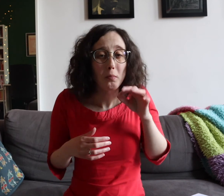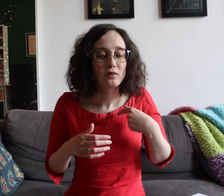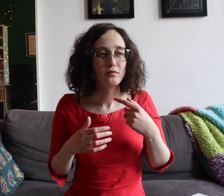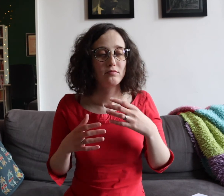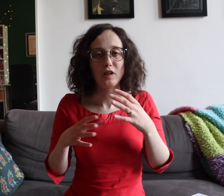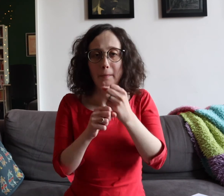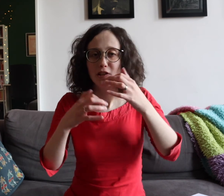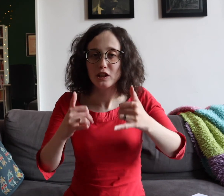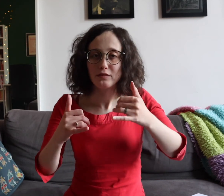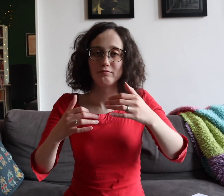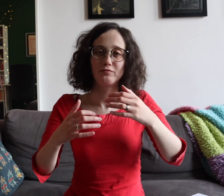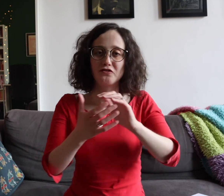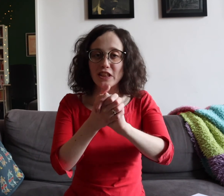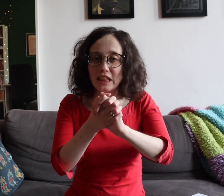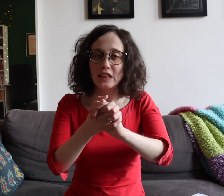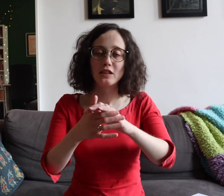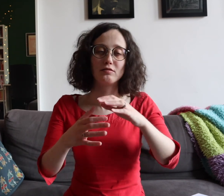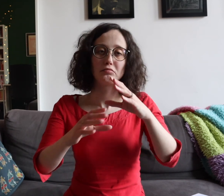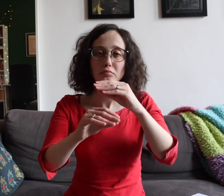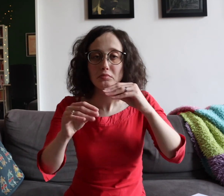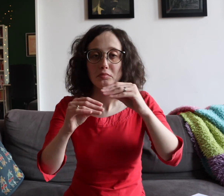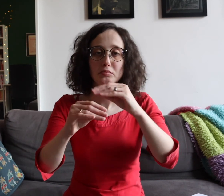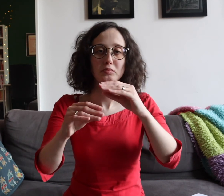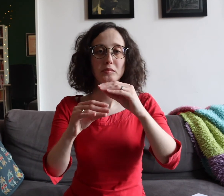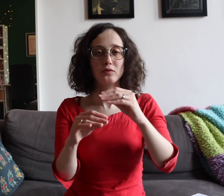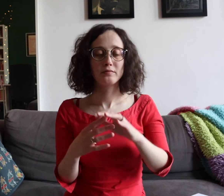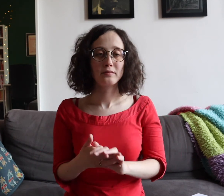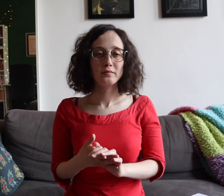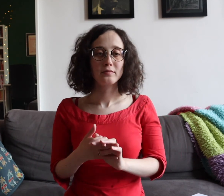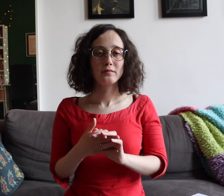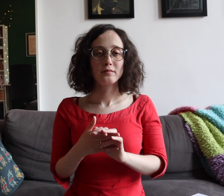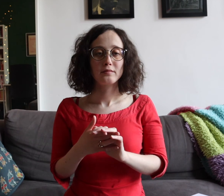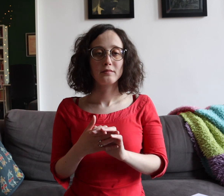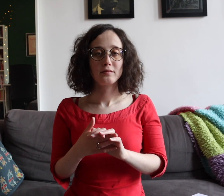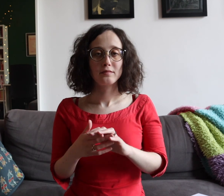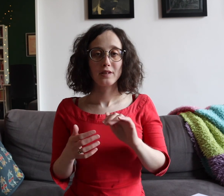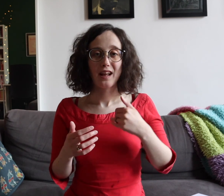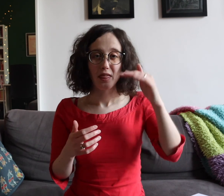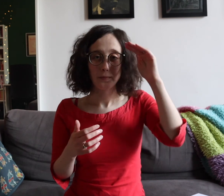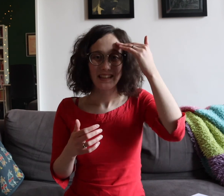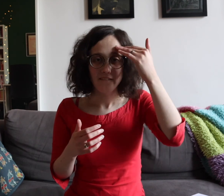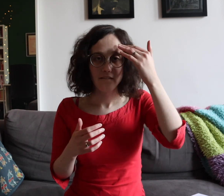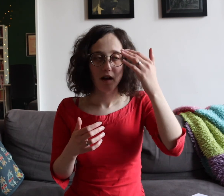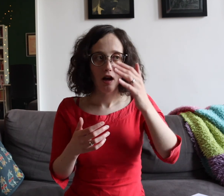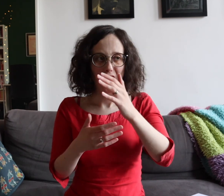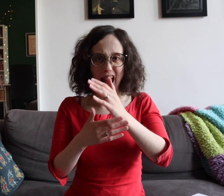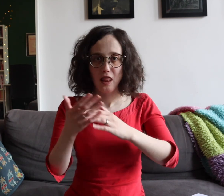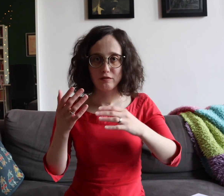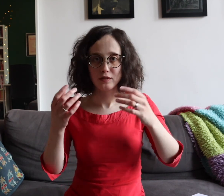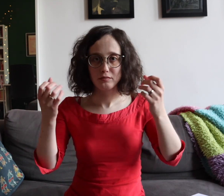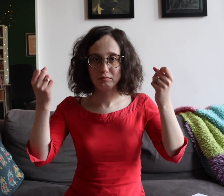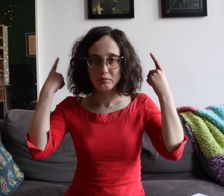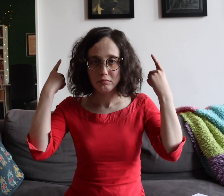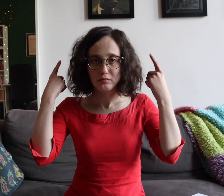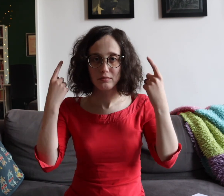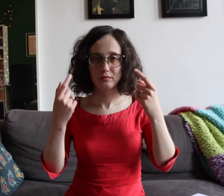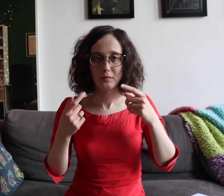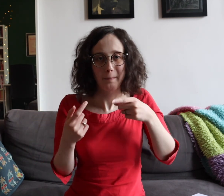Sometimes I'm just sitting with a friend, and then I realise I'm missing half, that